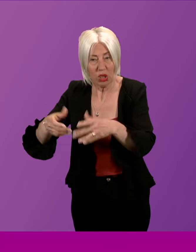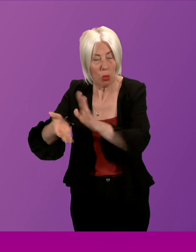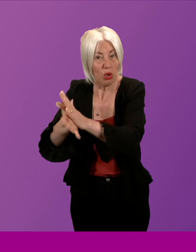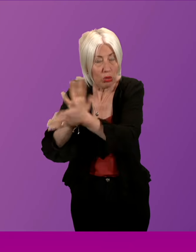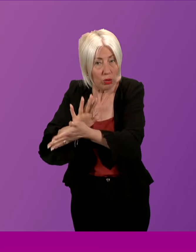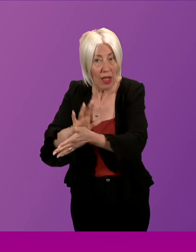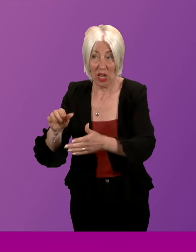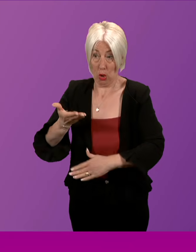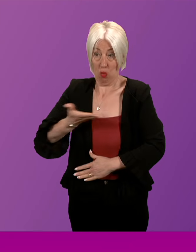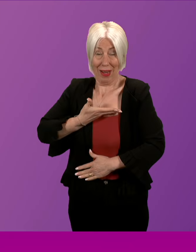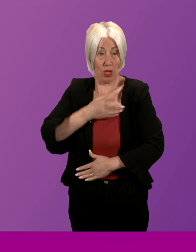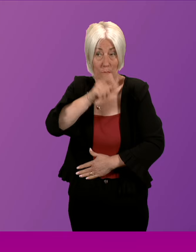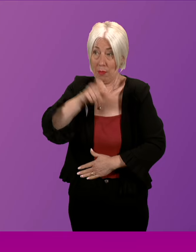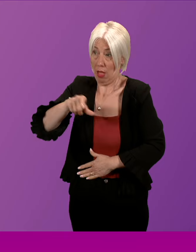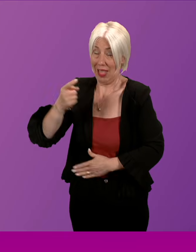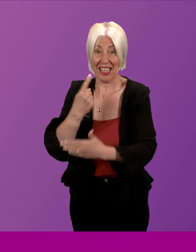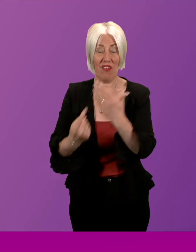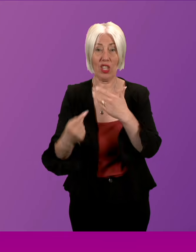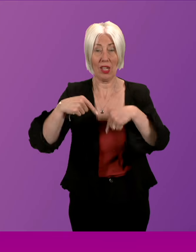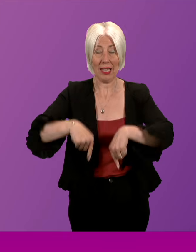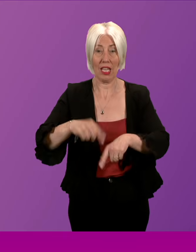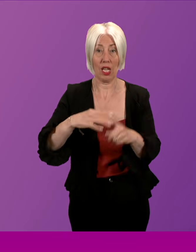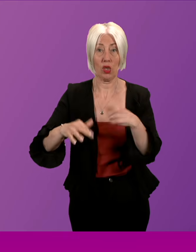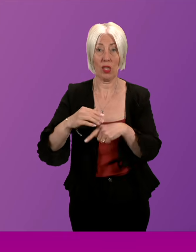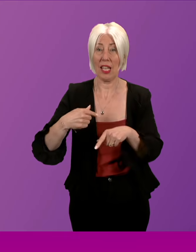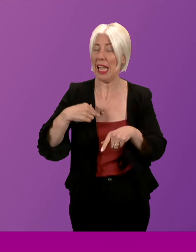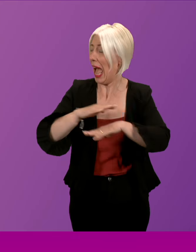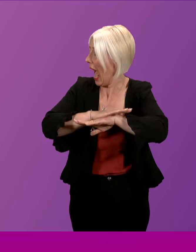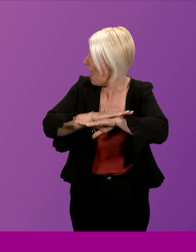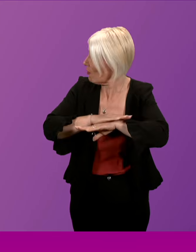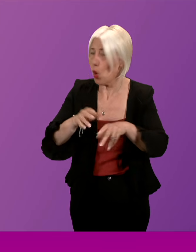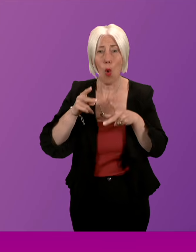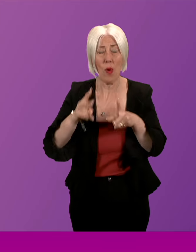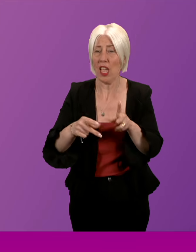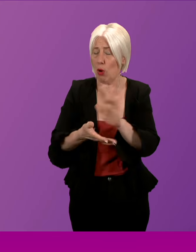and I make it clear to Parliament that I have absolutely no intention of eroding the human